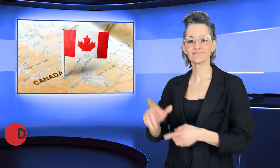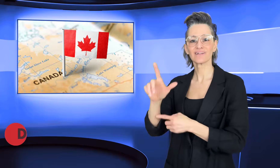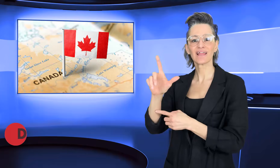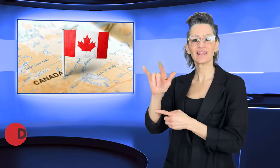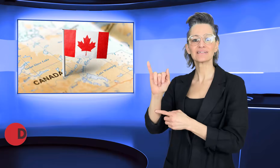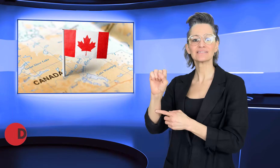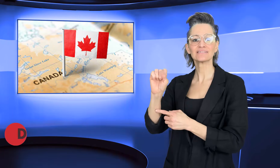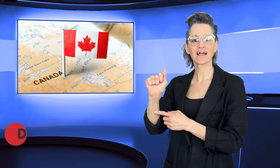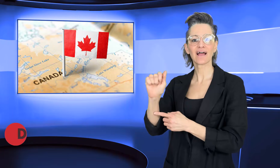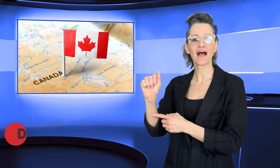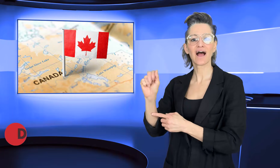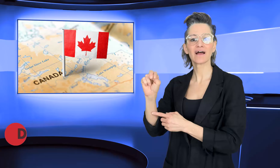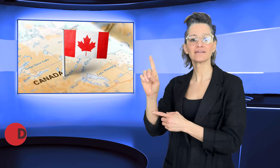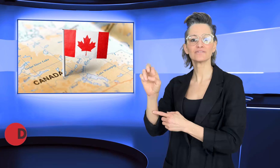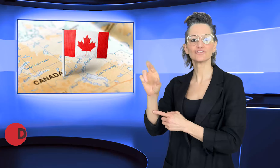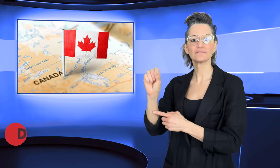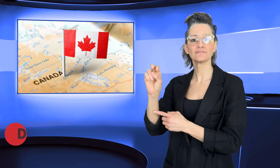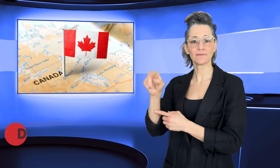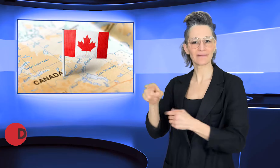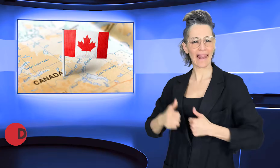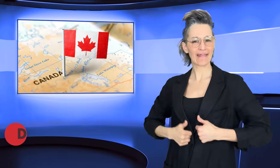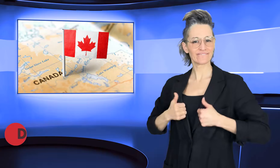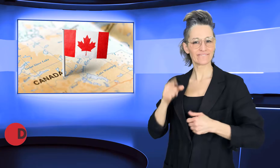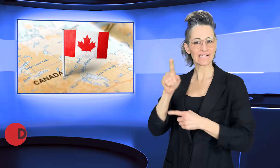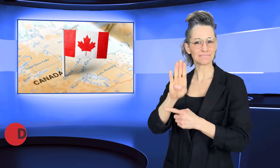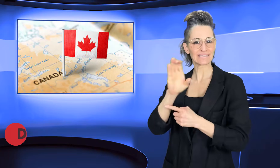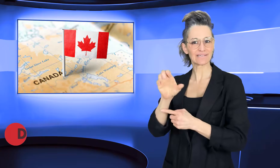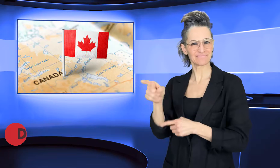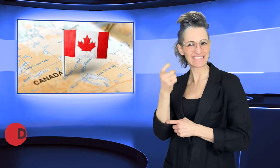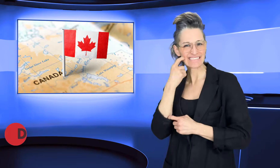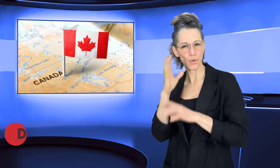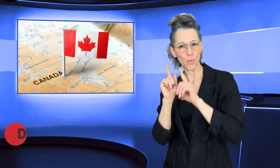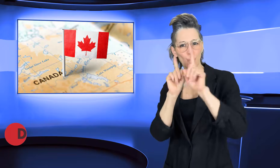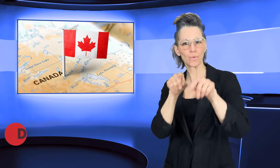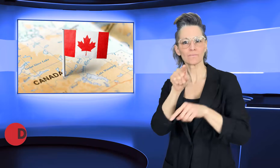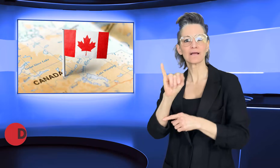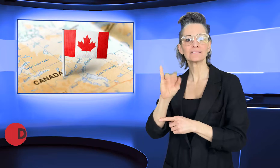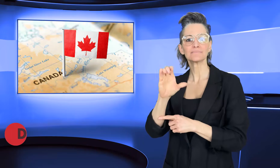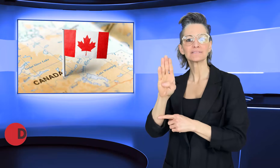Lisa Anderson from British Columbia recently used the QR code service